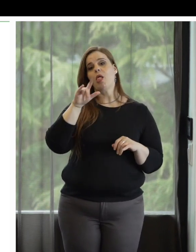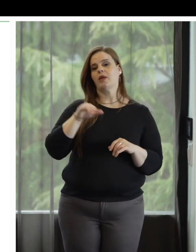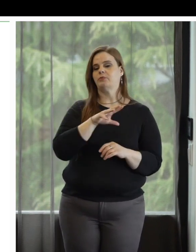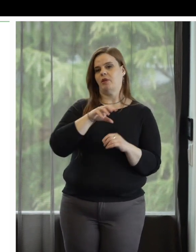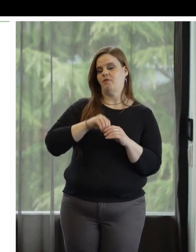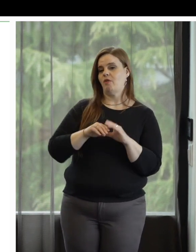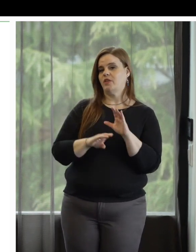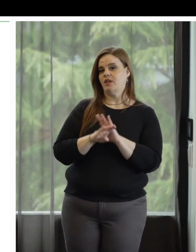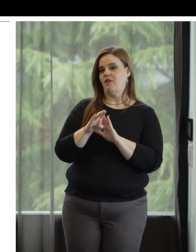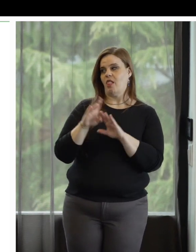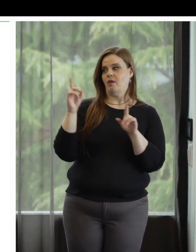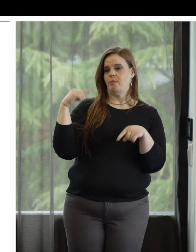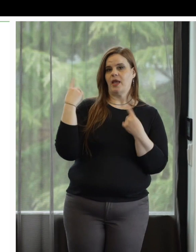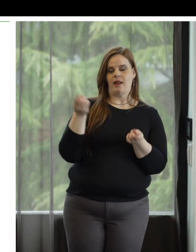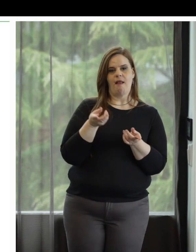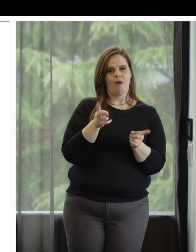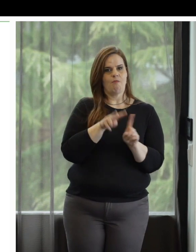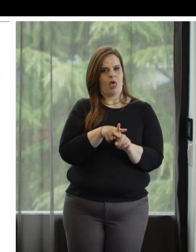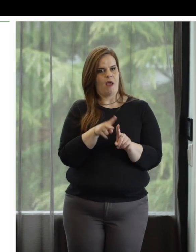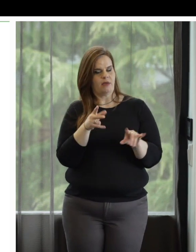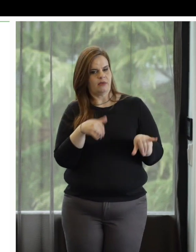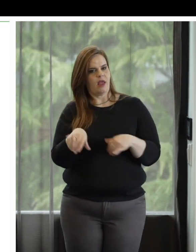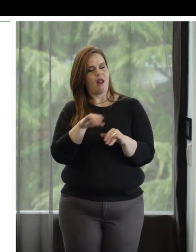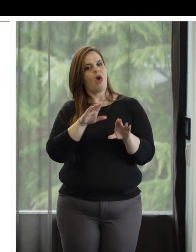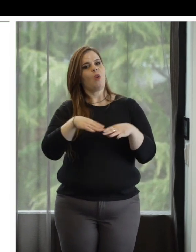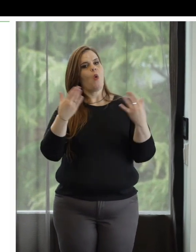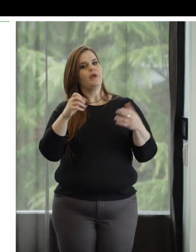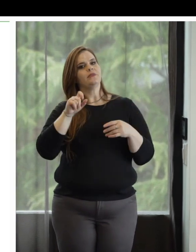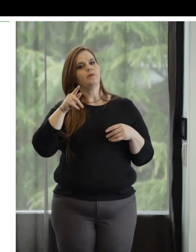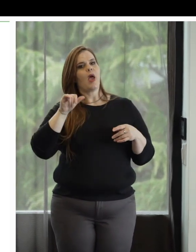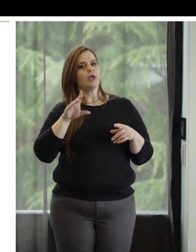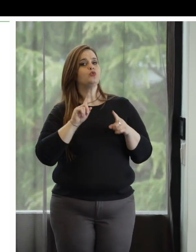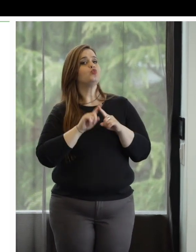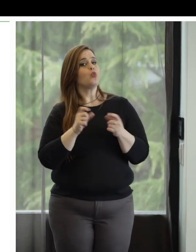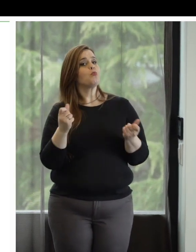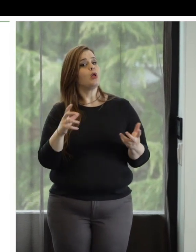And applying standards and open specifications to multi modal travel